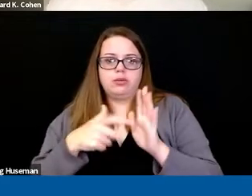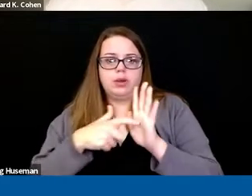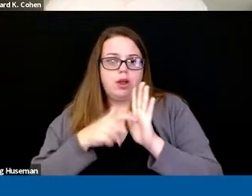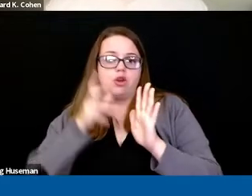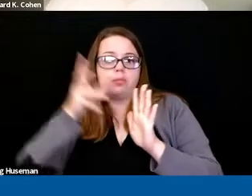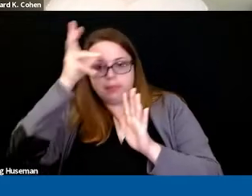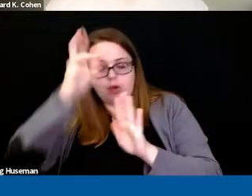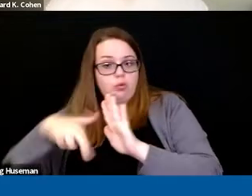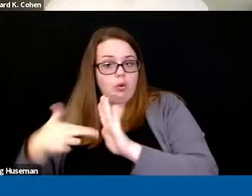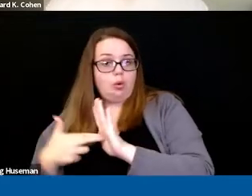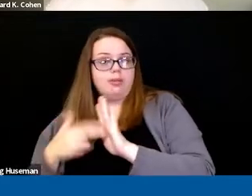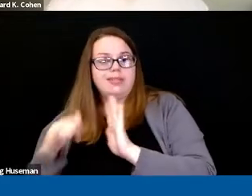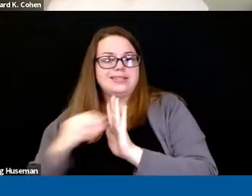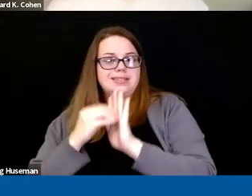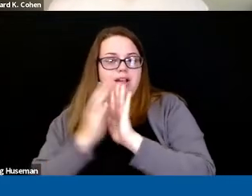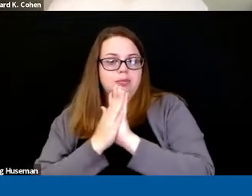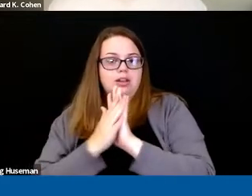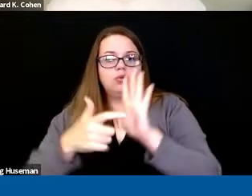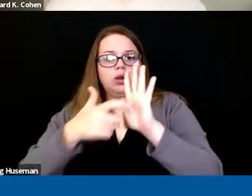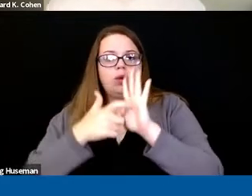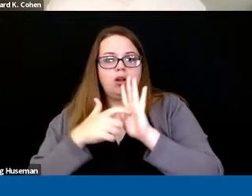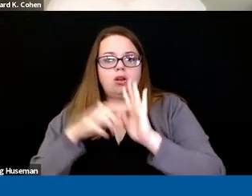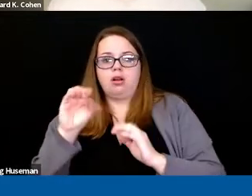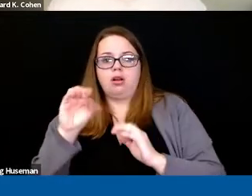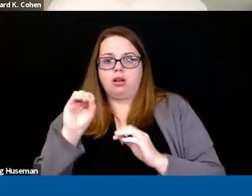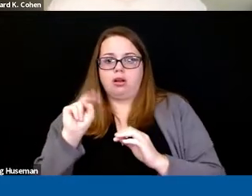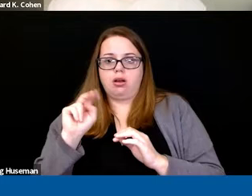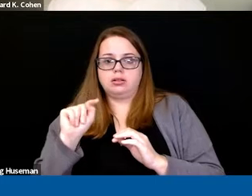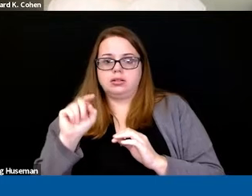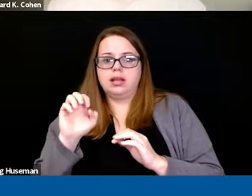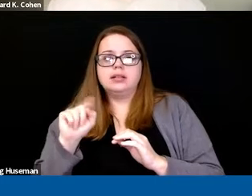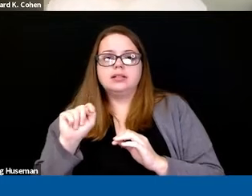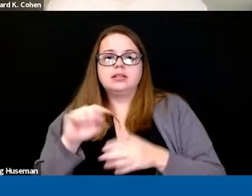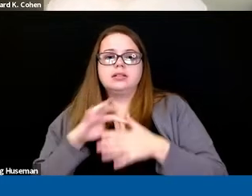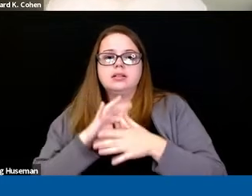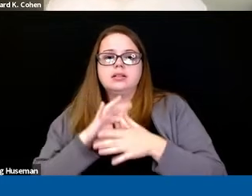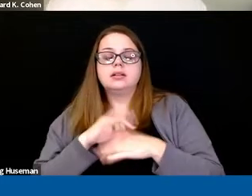And this is documented in the Required Context Role section in the table of Characteristics. And on the screen right now,